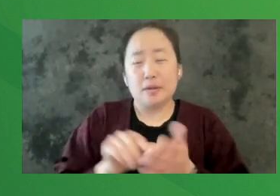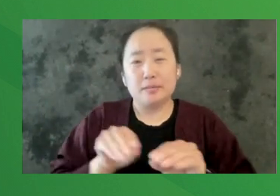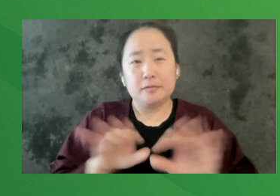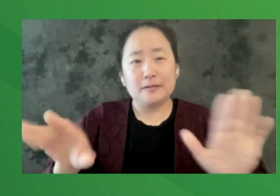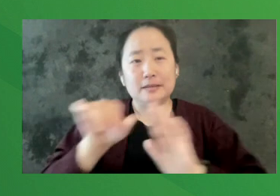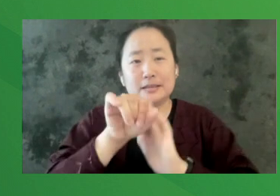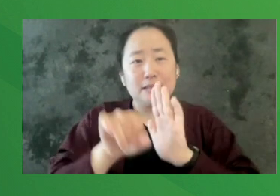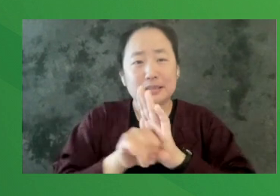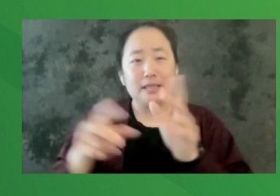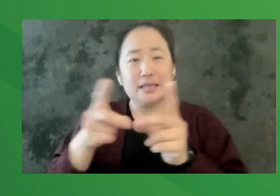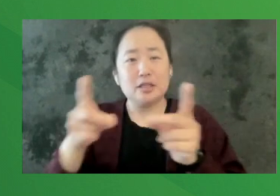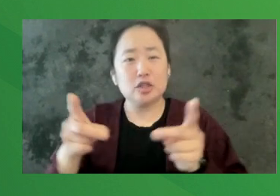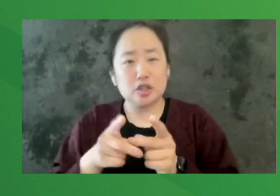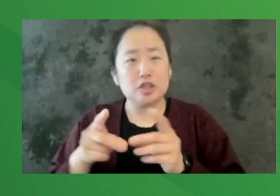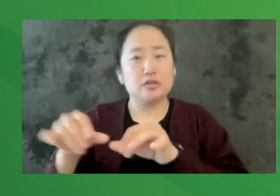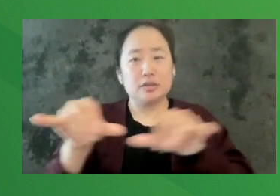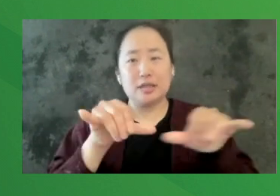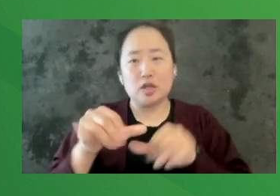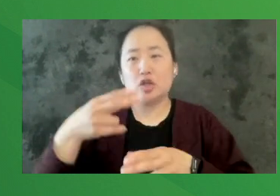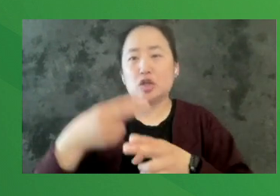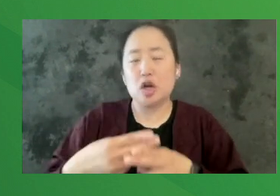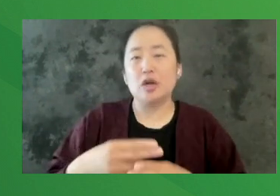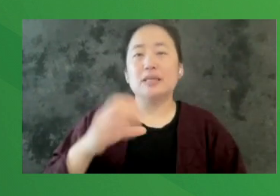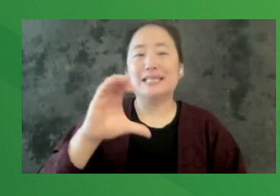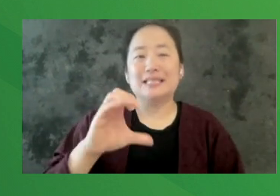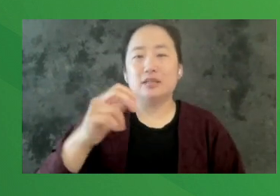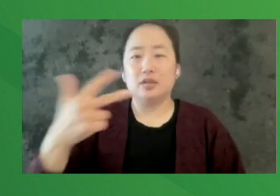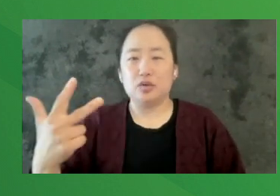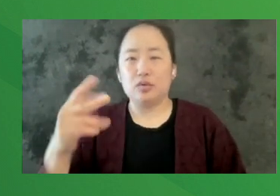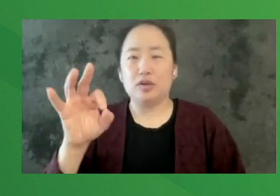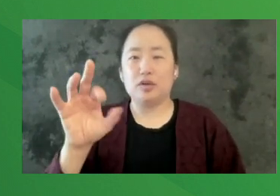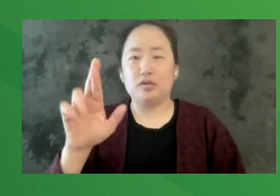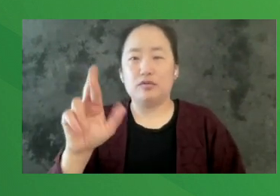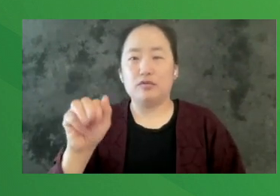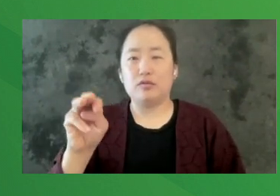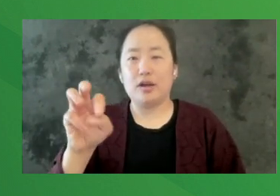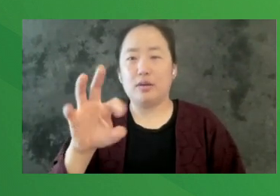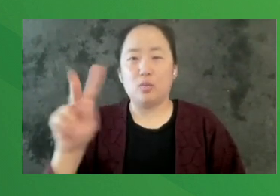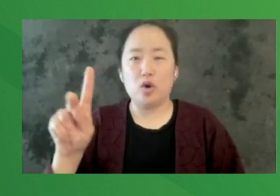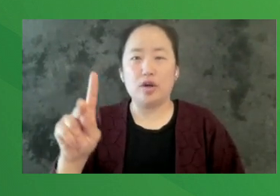called the C3 framework, the college, career, and civic life framework. Whether or not you